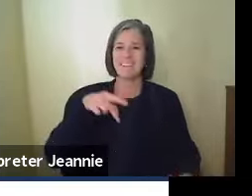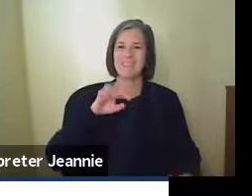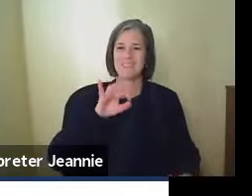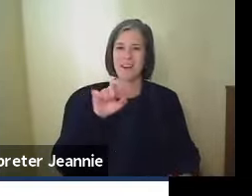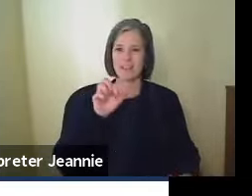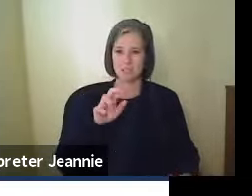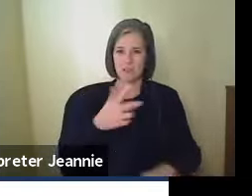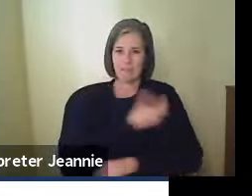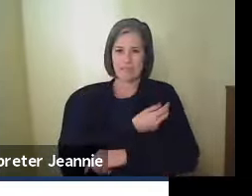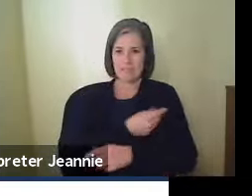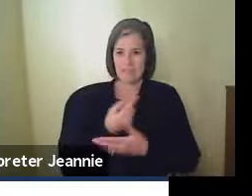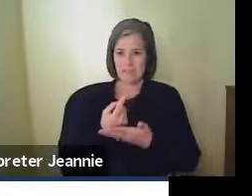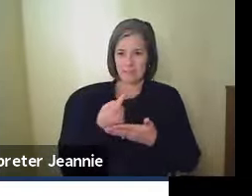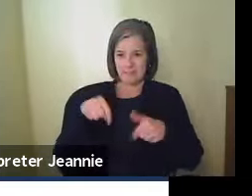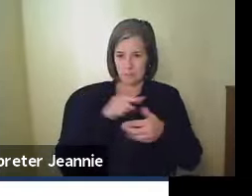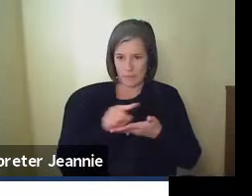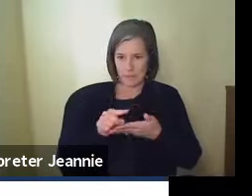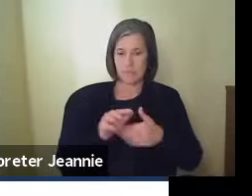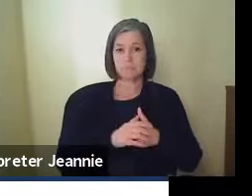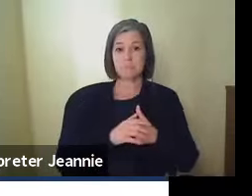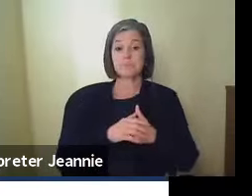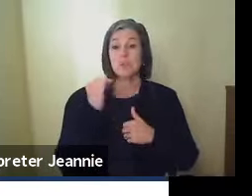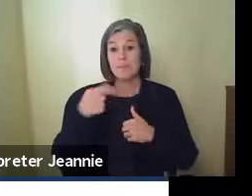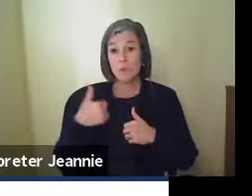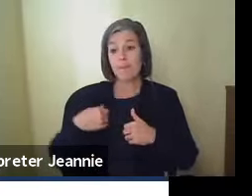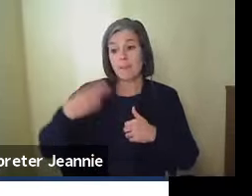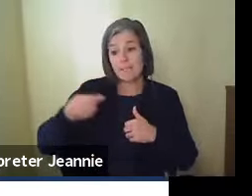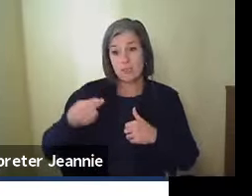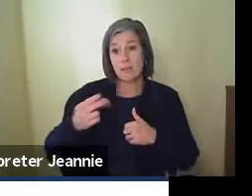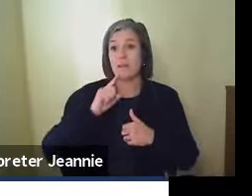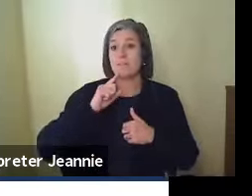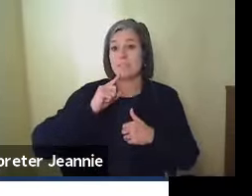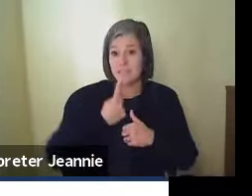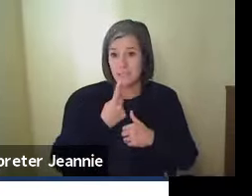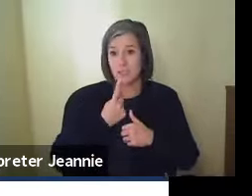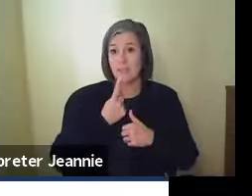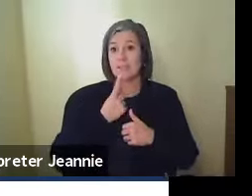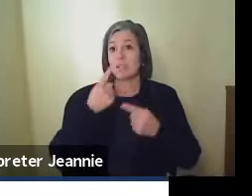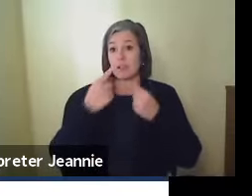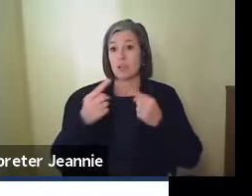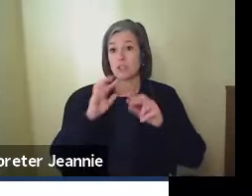a history of having a serious allergic reaction like anaphalyxis where you need Epinephrine to